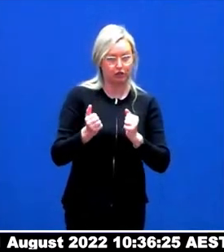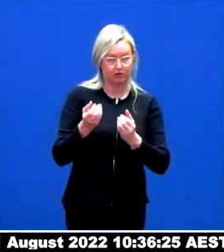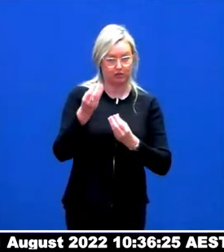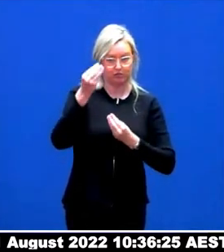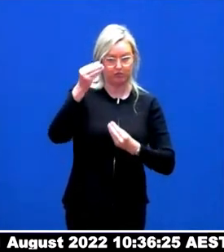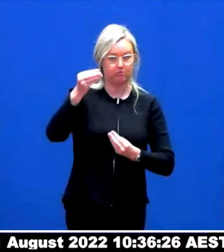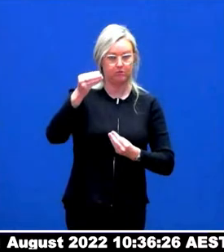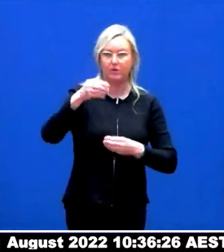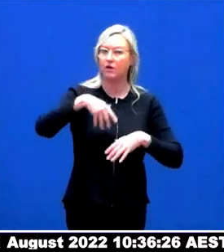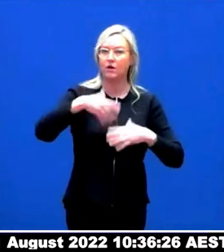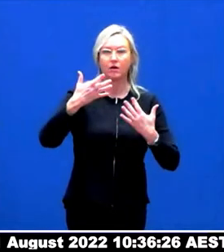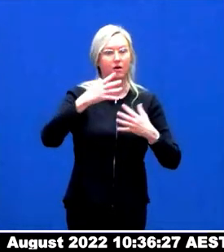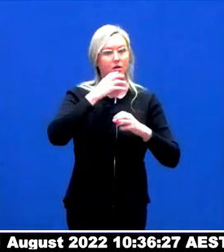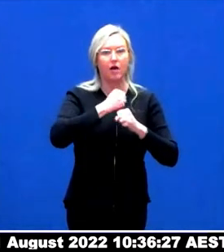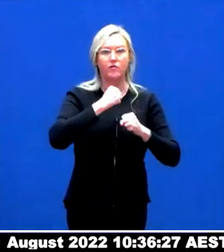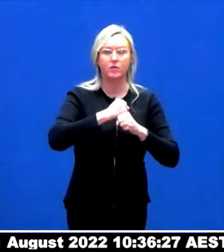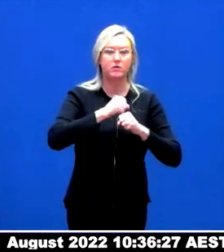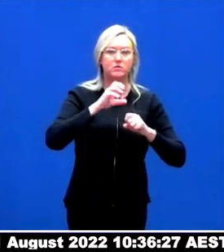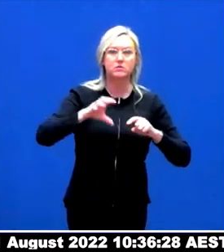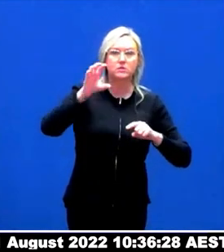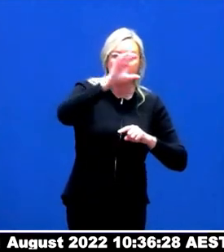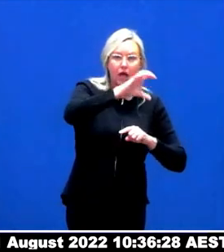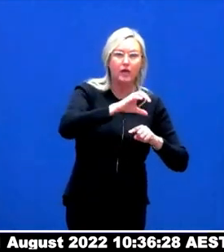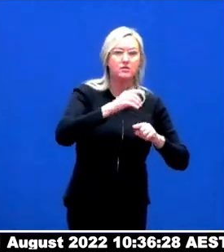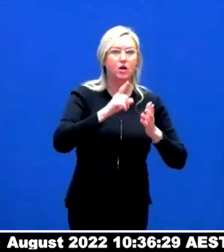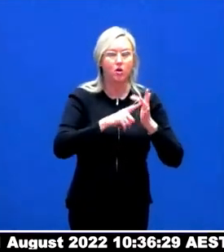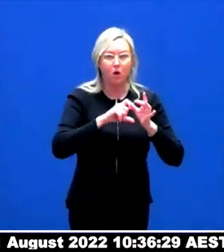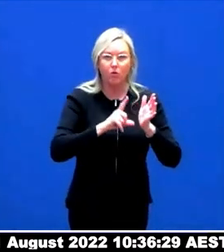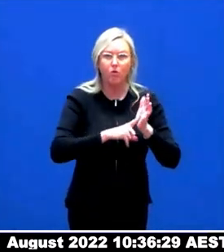governments, state and territory and local governments, have signed up the Strategy, and